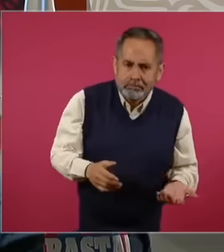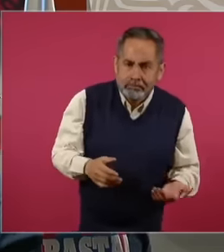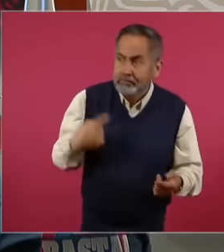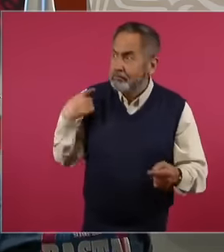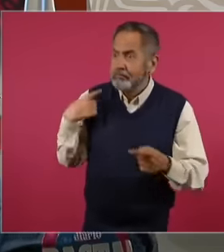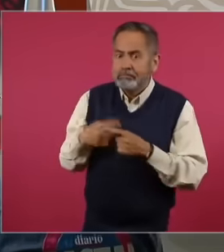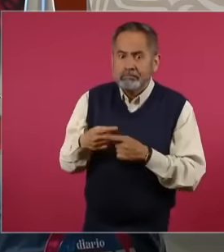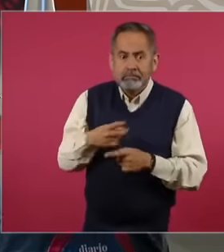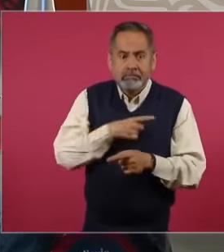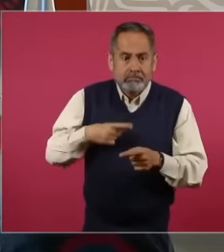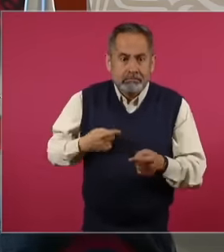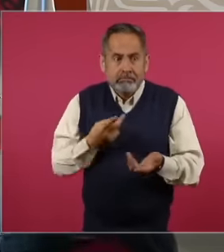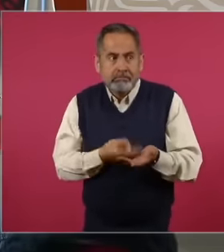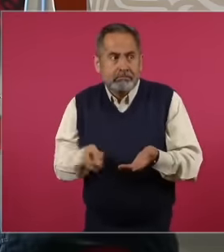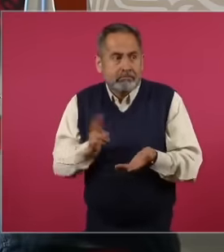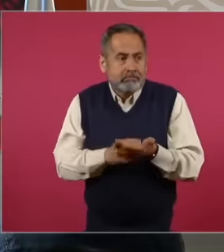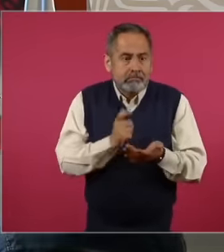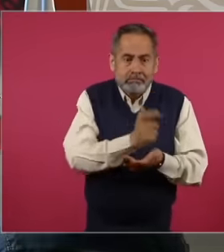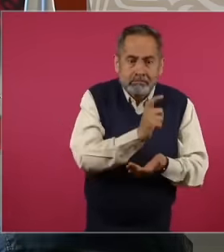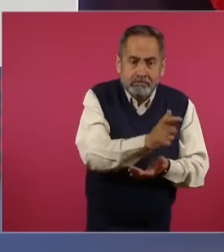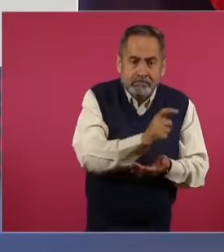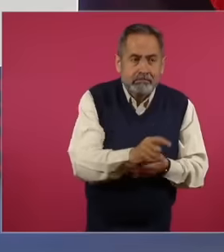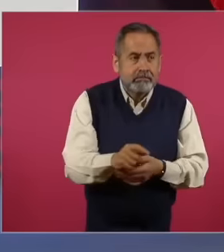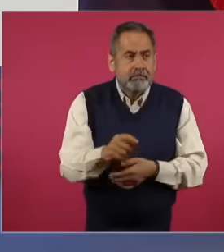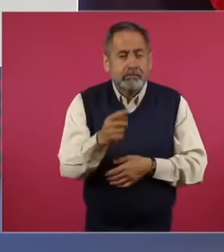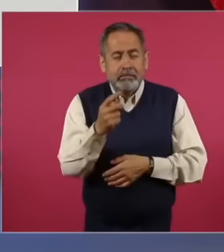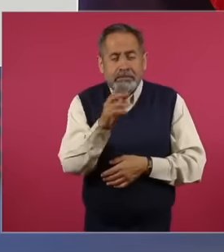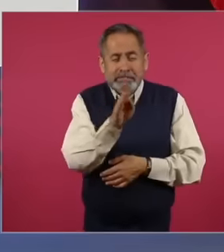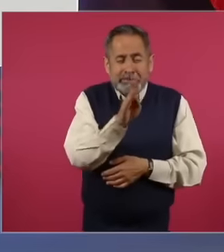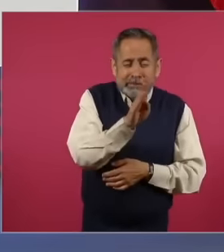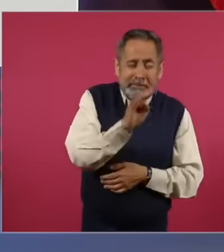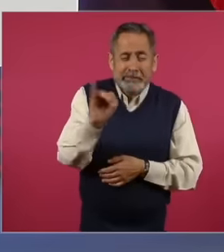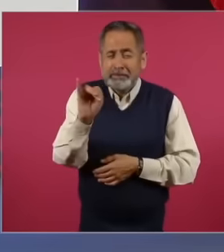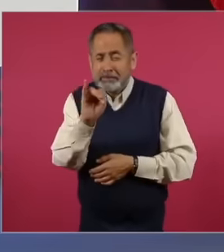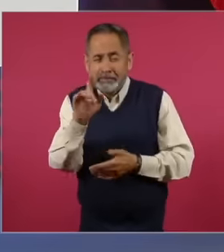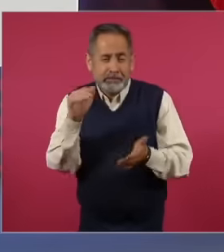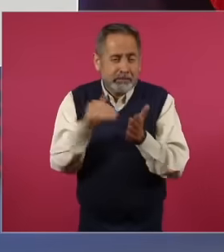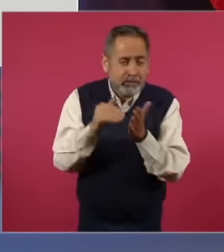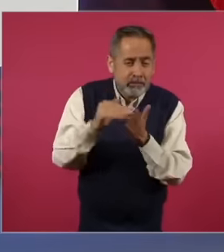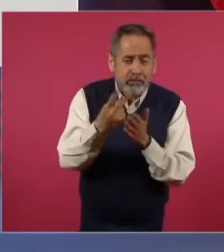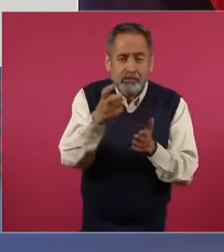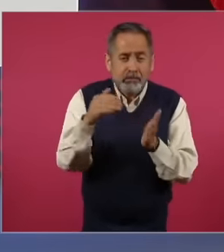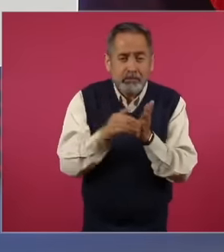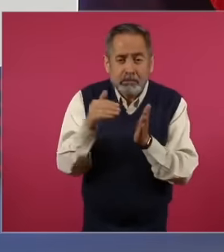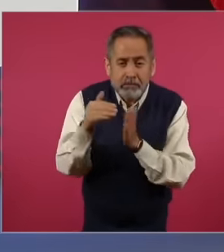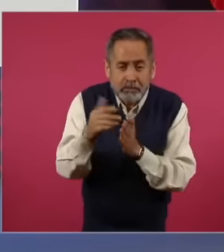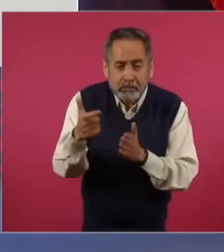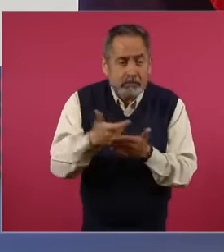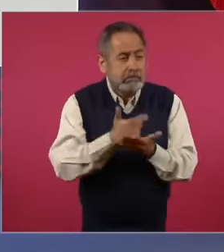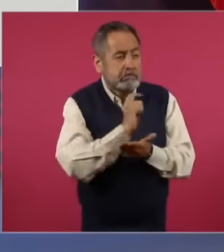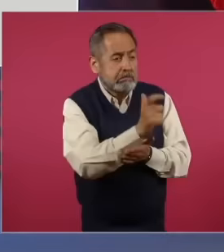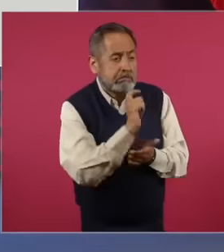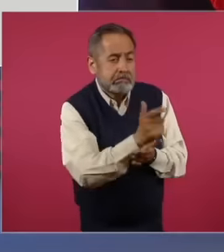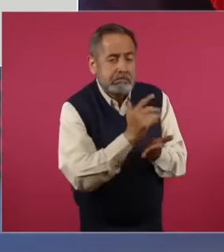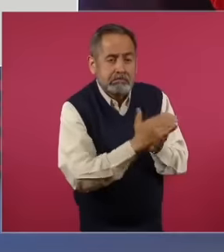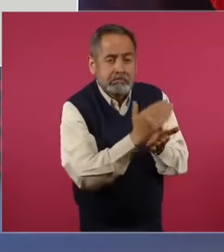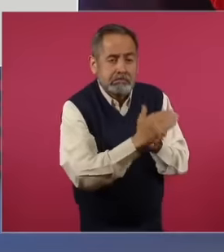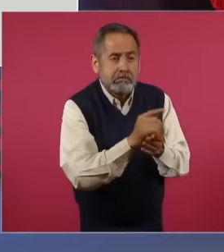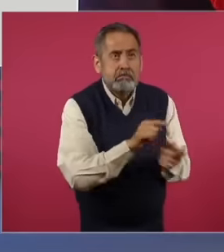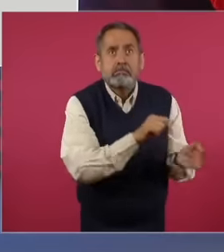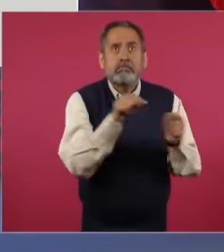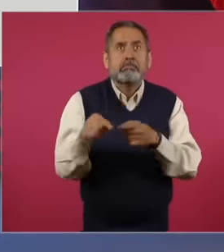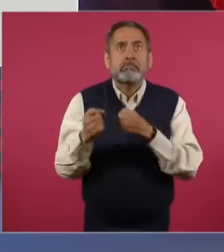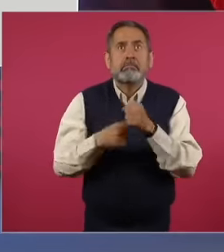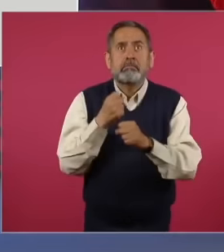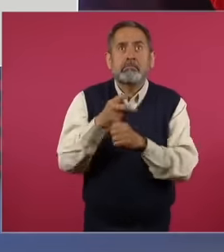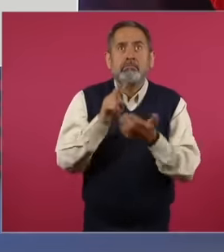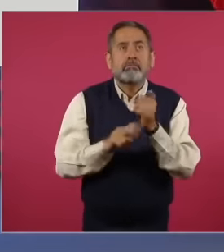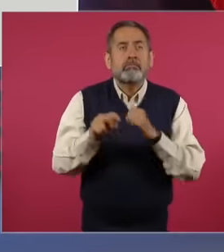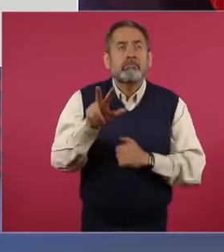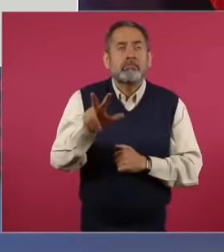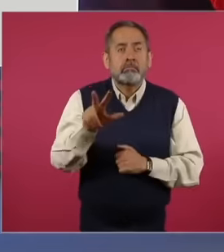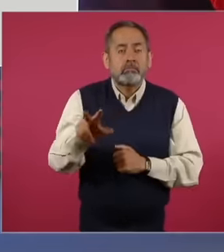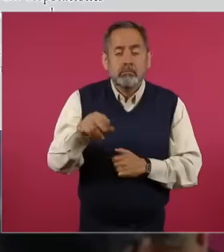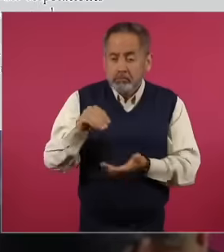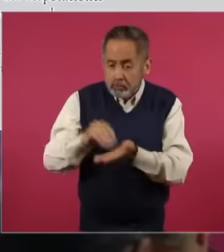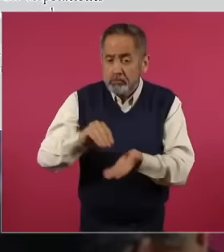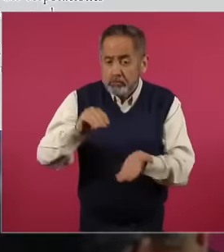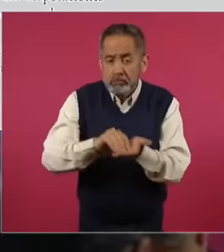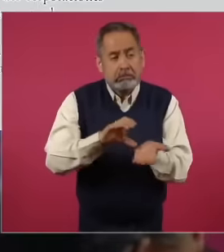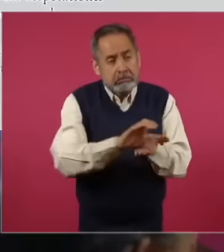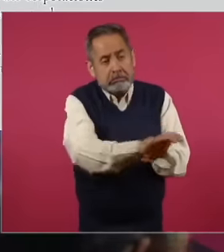200 billion pesos and from 1995 to 2018,